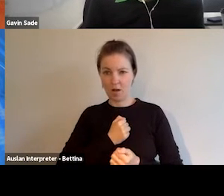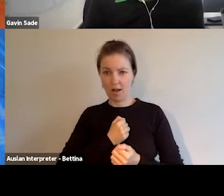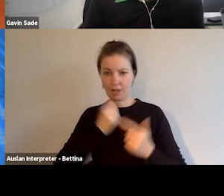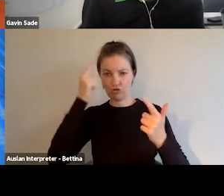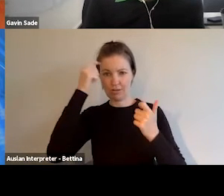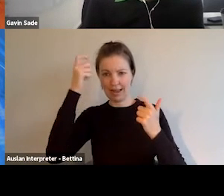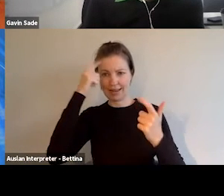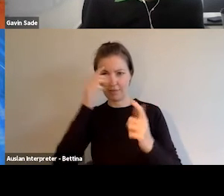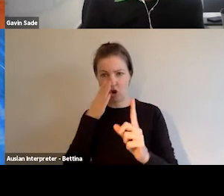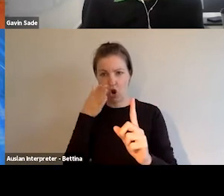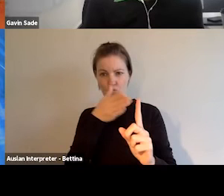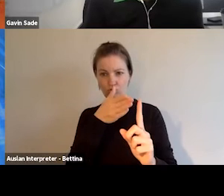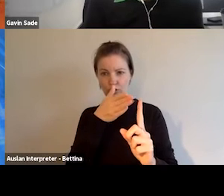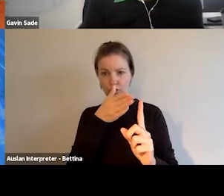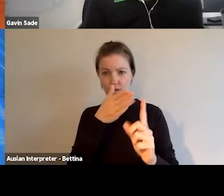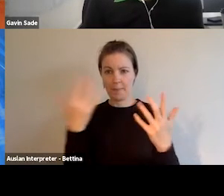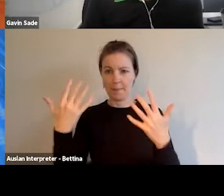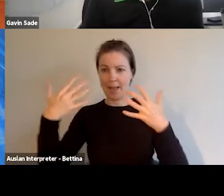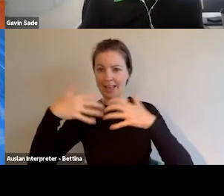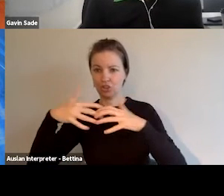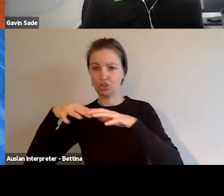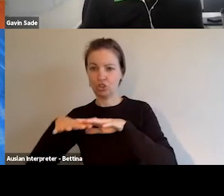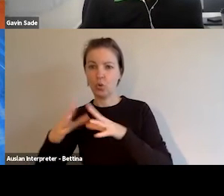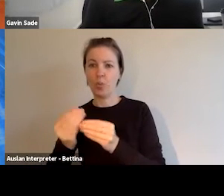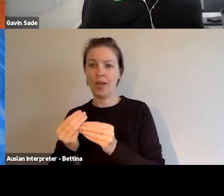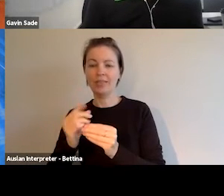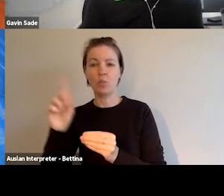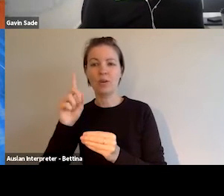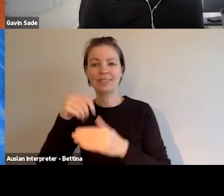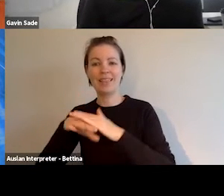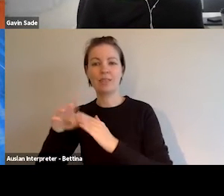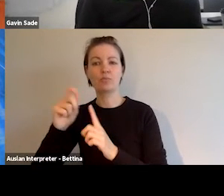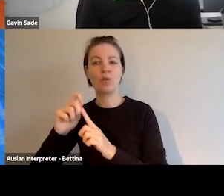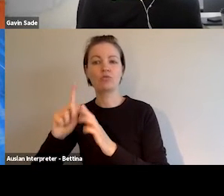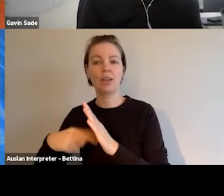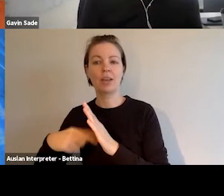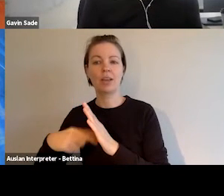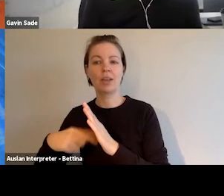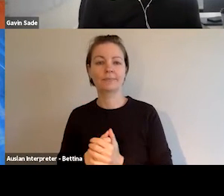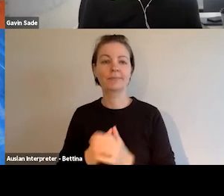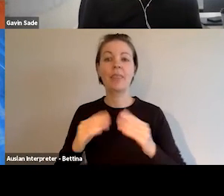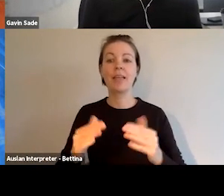with the work going on in the project for you then it is into the project well and truly for assessment to and three